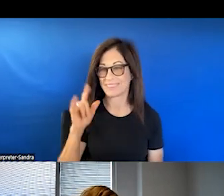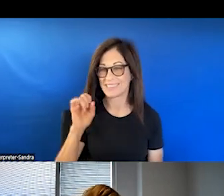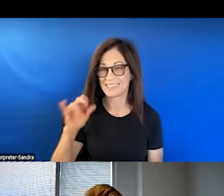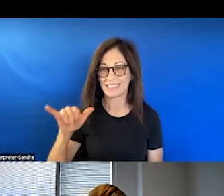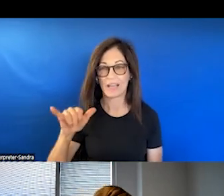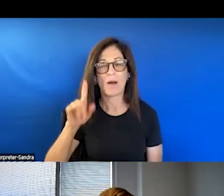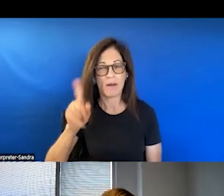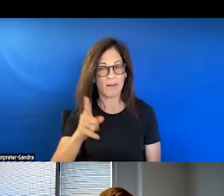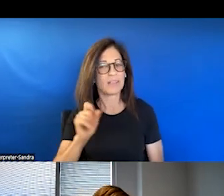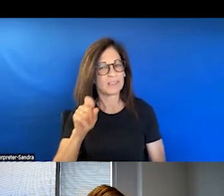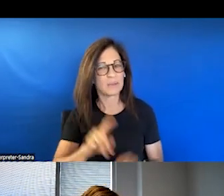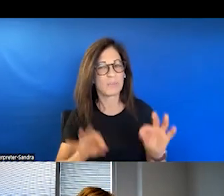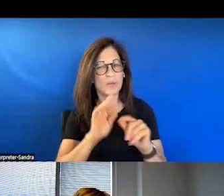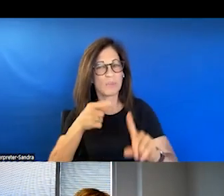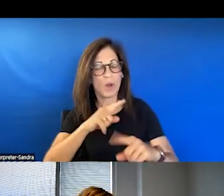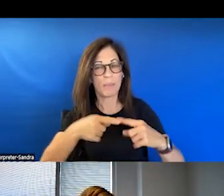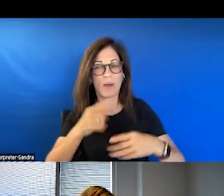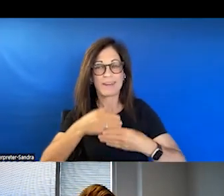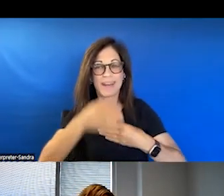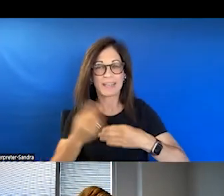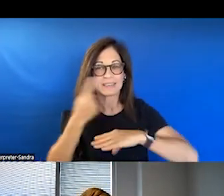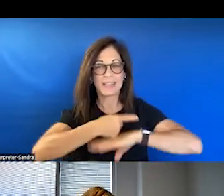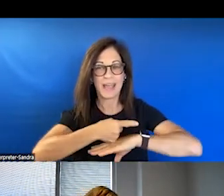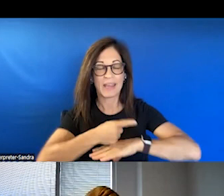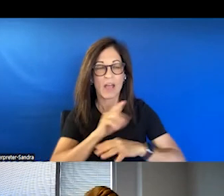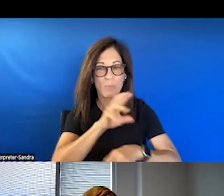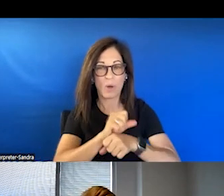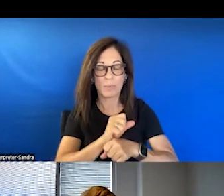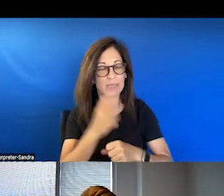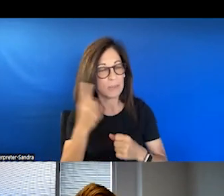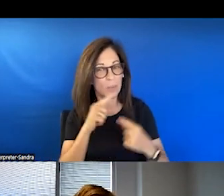DAY APPOINTMENTS. I KNOW SOMETHING WE HAVE BEEN GRAPPLING WITH, GLOBALLY IN MEDICAID. WORK FORCE